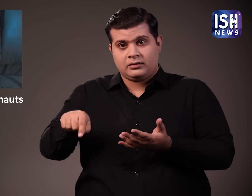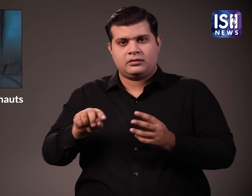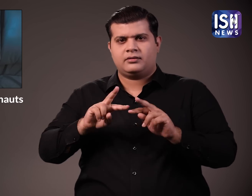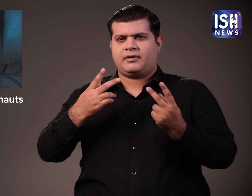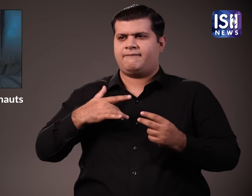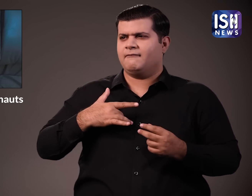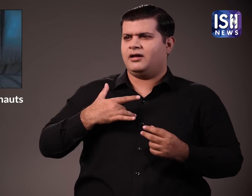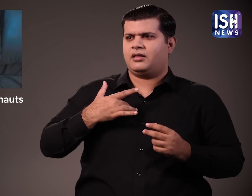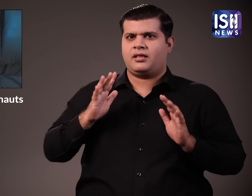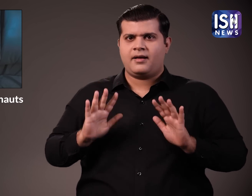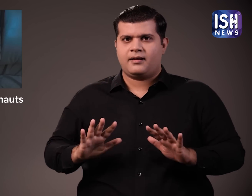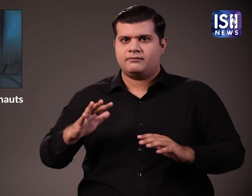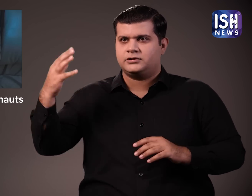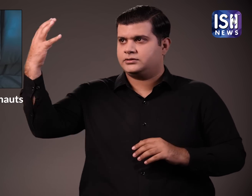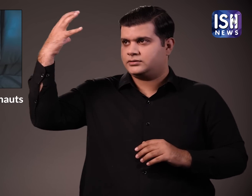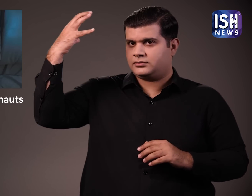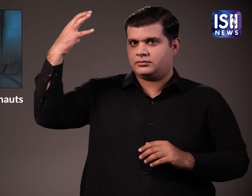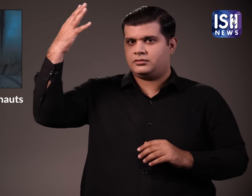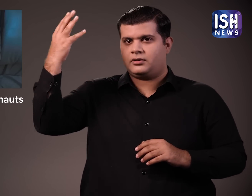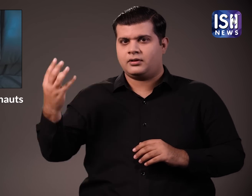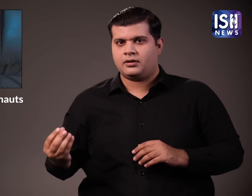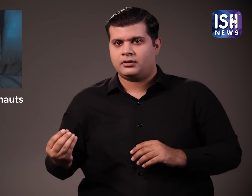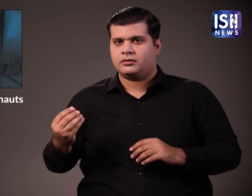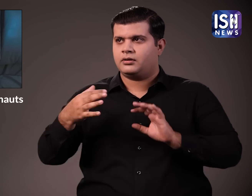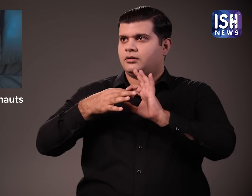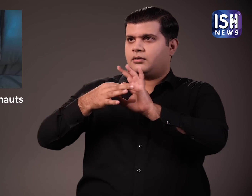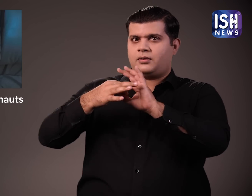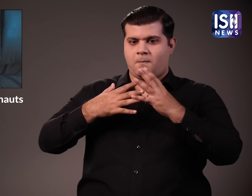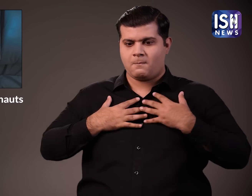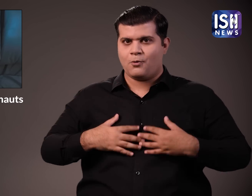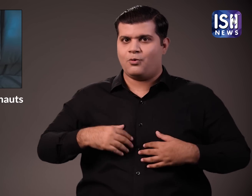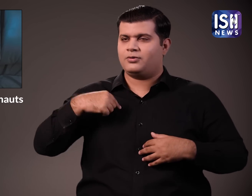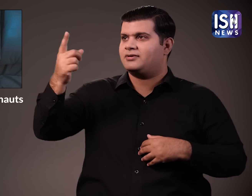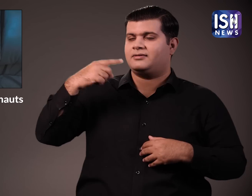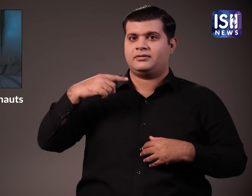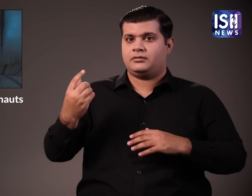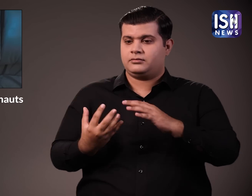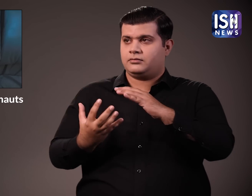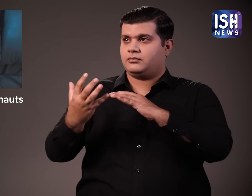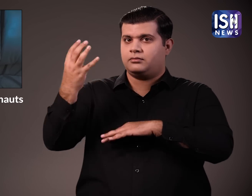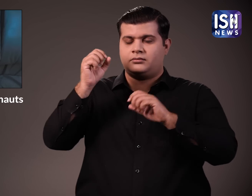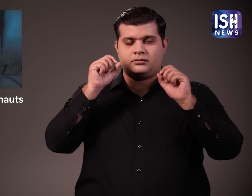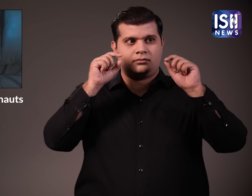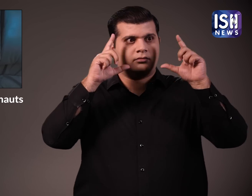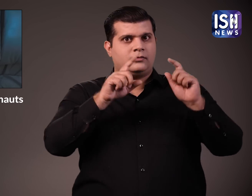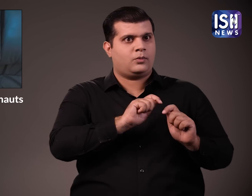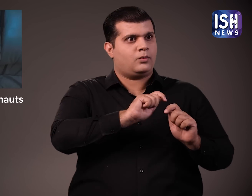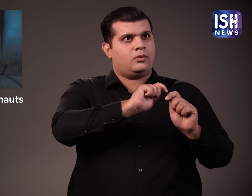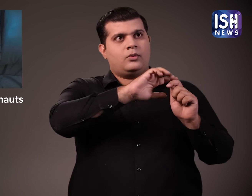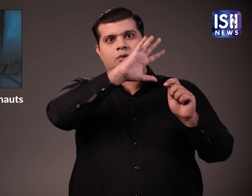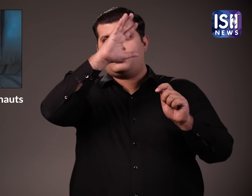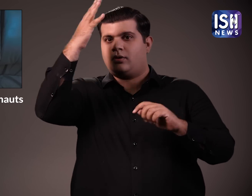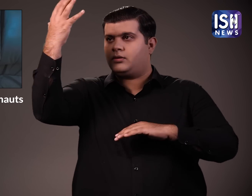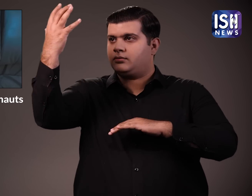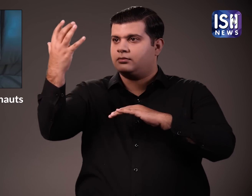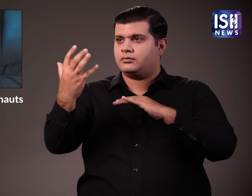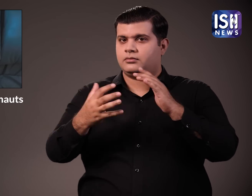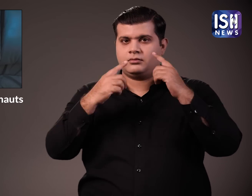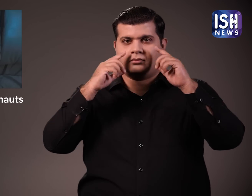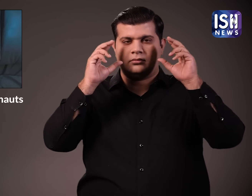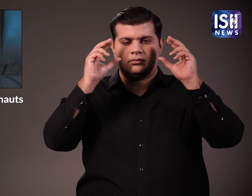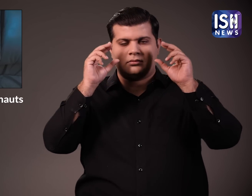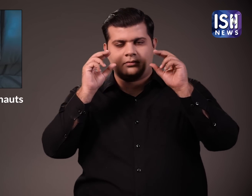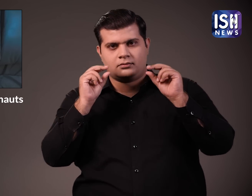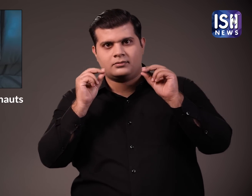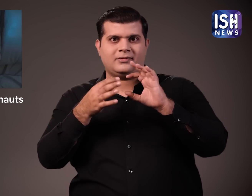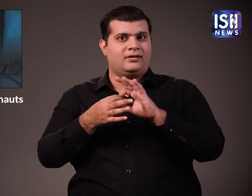Here we also experience sunrise and sunset, so we wake up at sunrise, work until evening, and sleep after sunset.